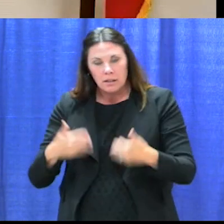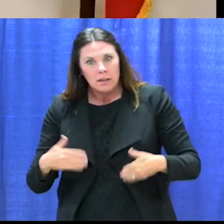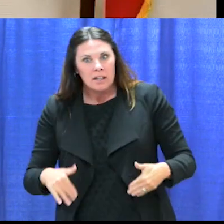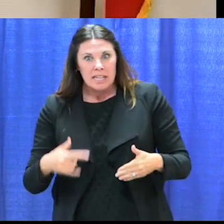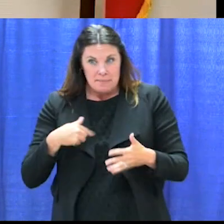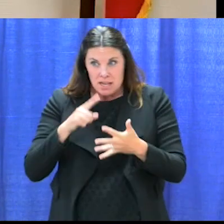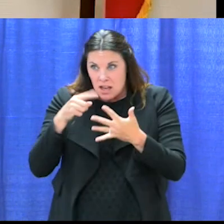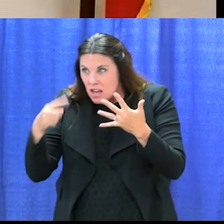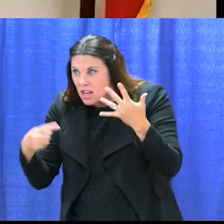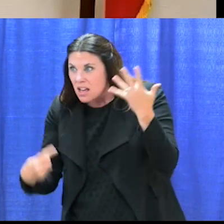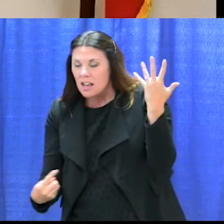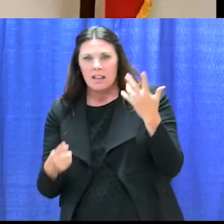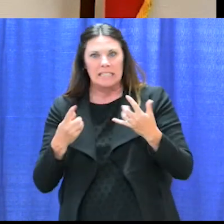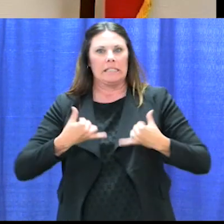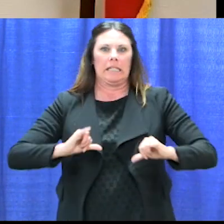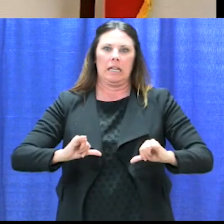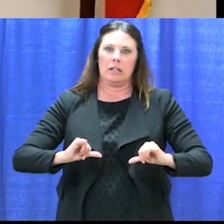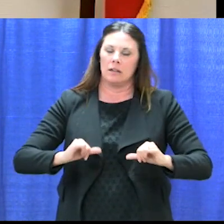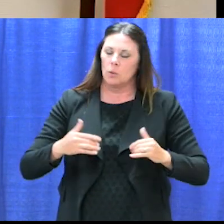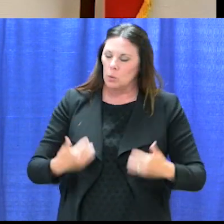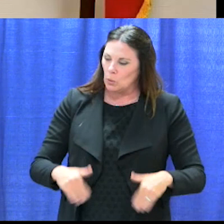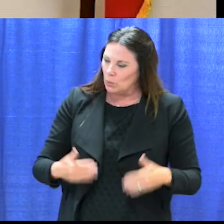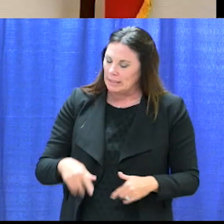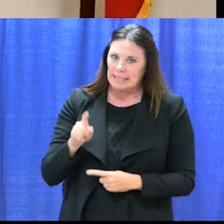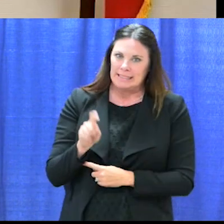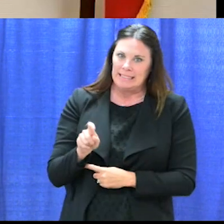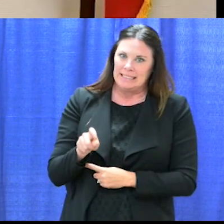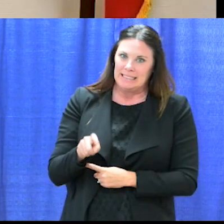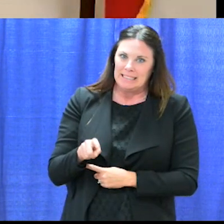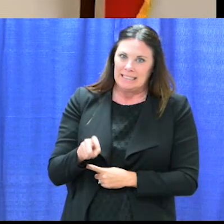We say thank you but we say we're going to keep doing this until we reach the finish